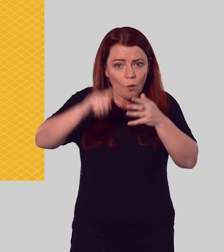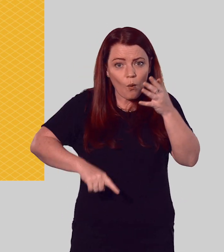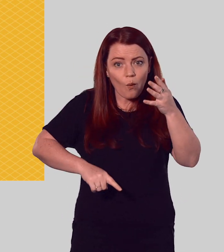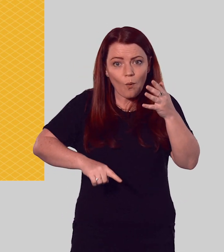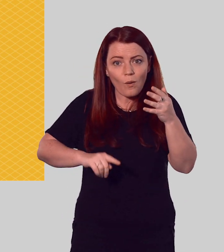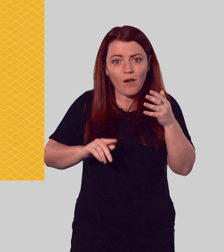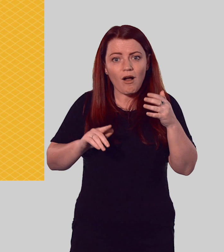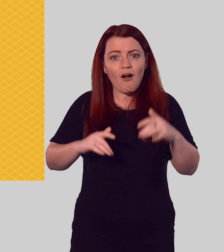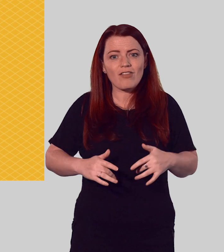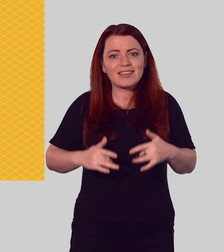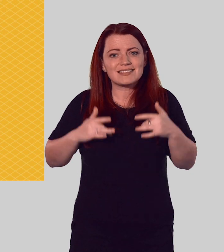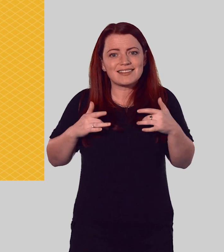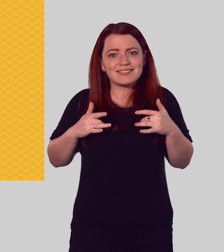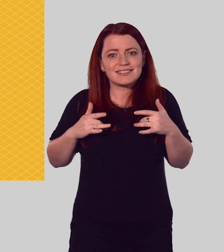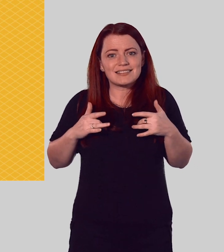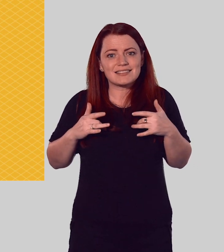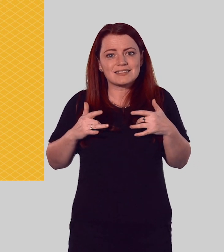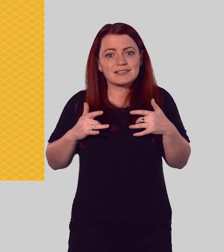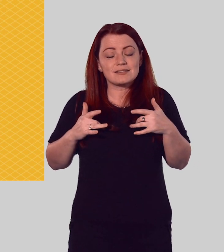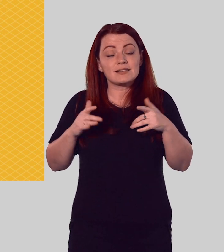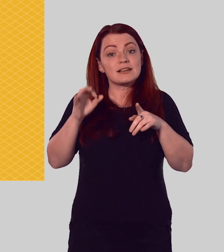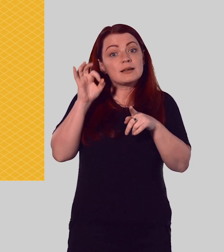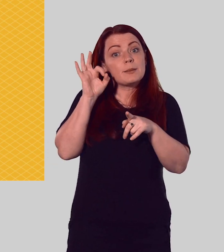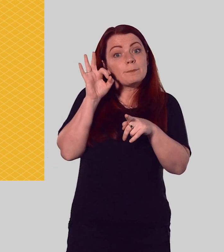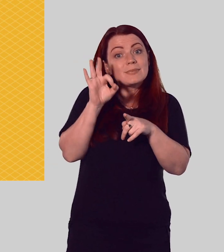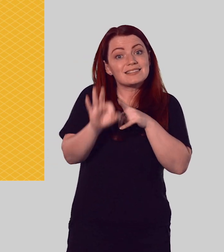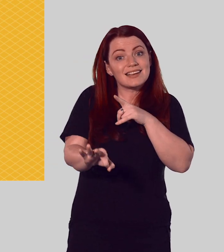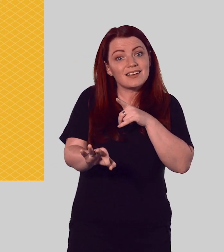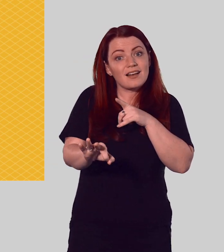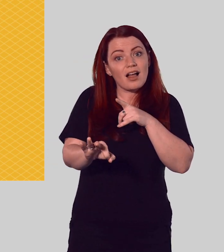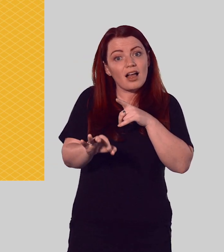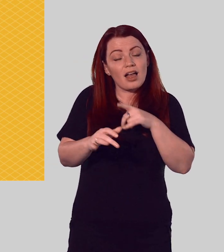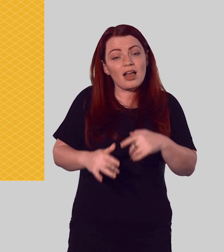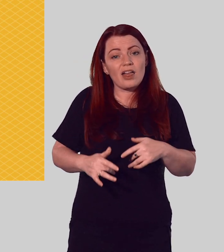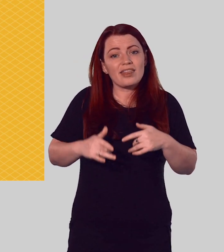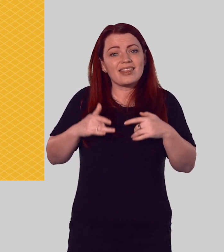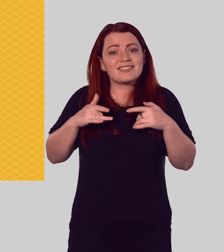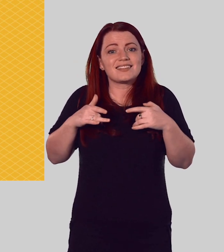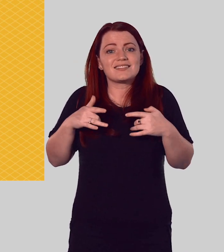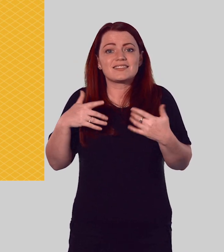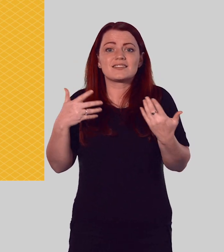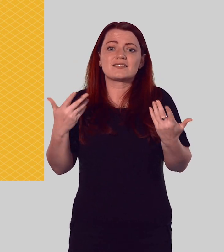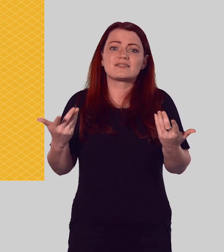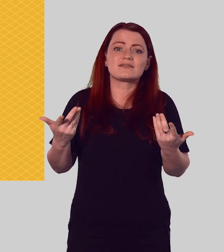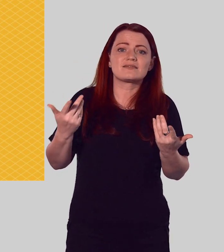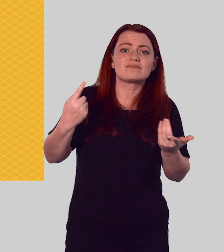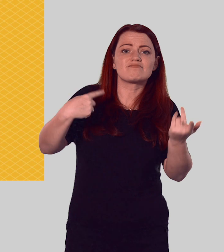and in particular the senses of movement,